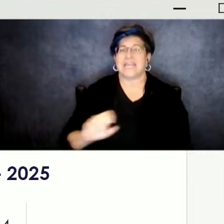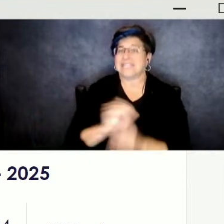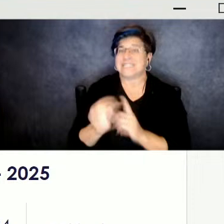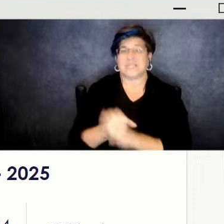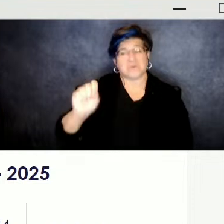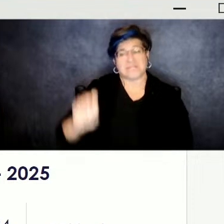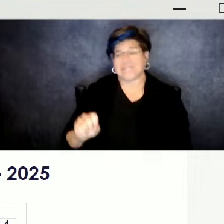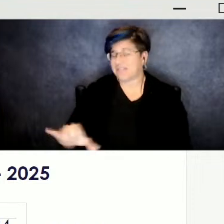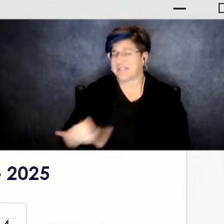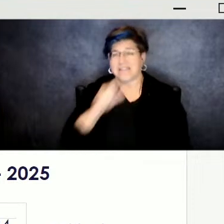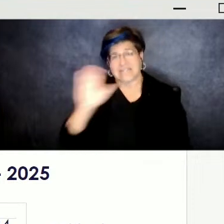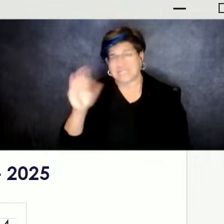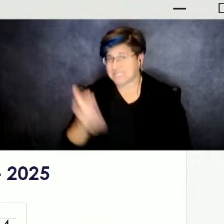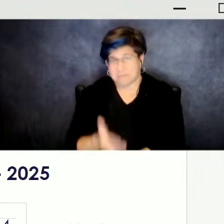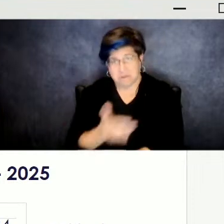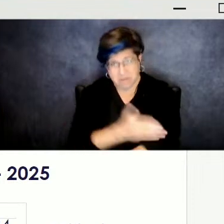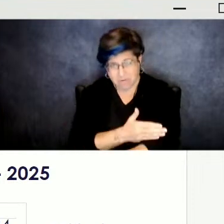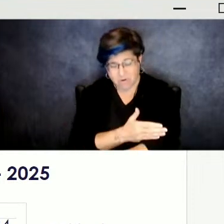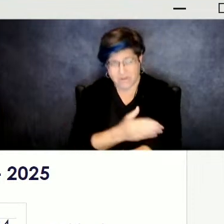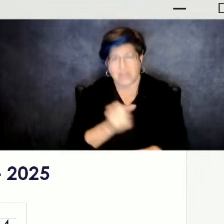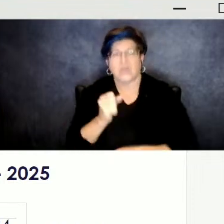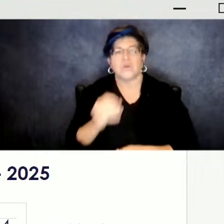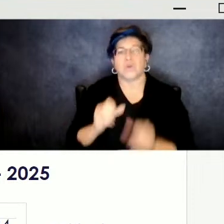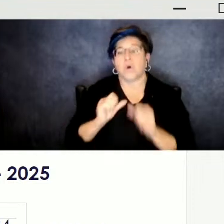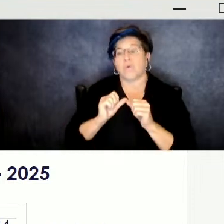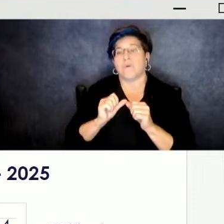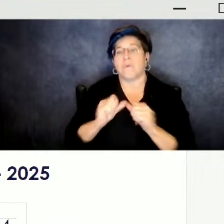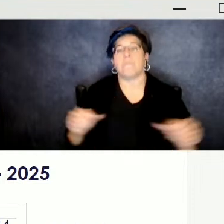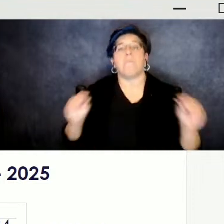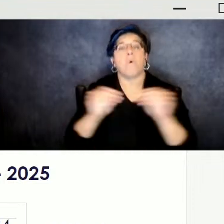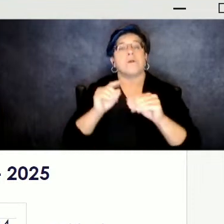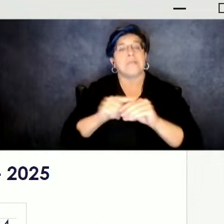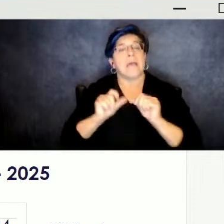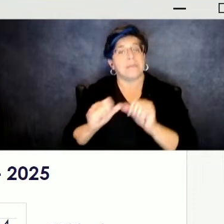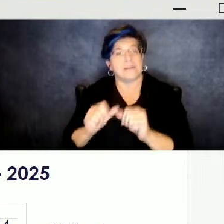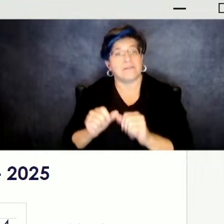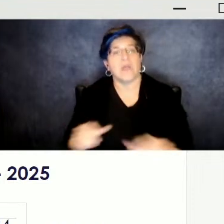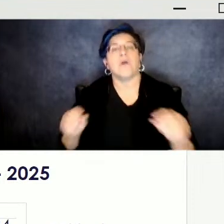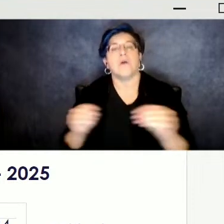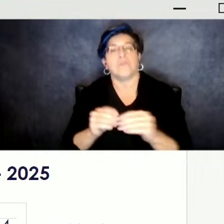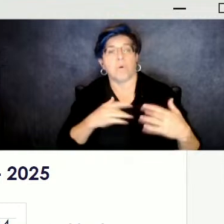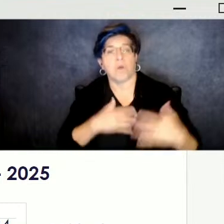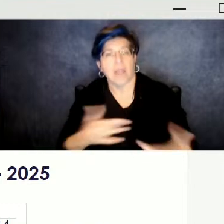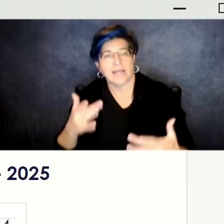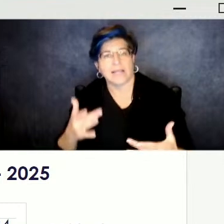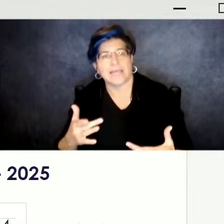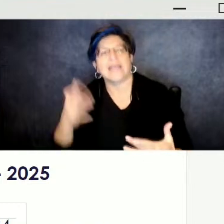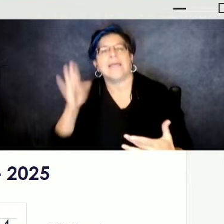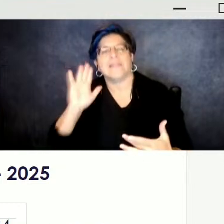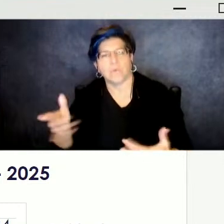THE SITUATION IN SOUTH CAROLINA DOES NOT SEEM TO BE GETTING BETTER AND SO THE LONGER IT